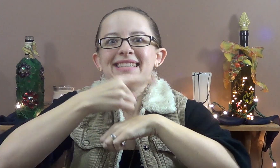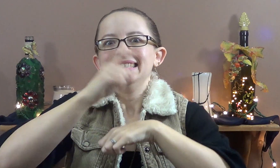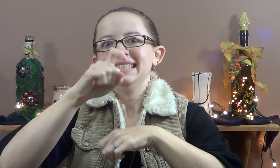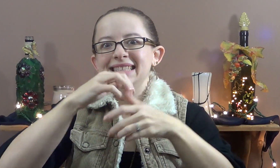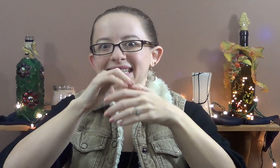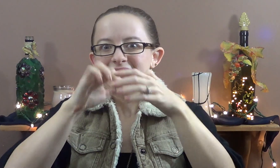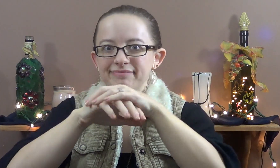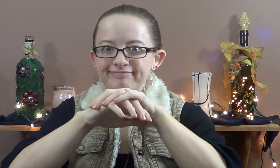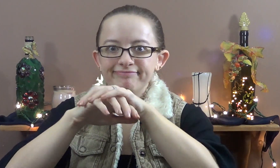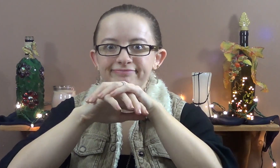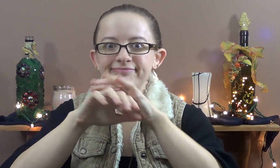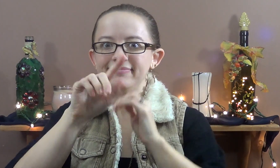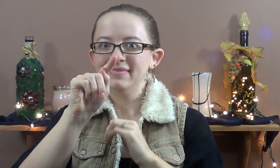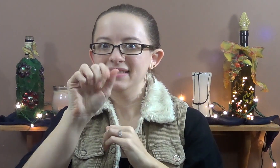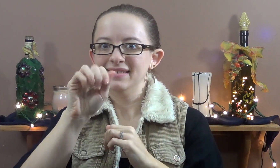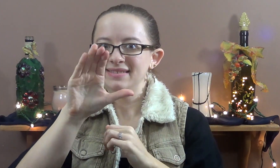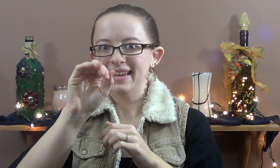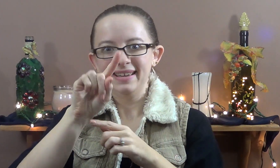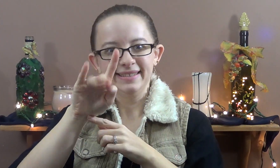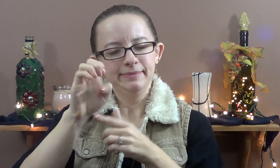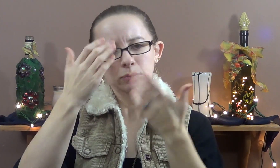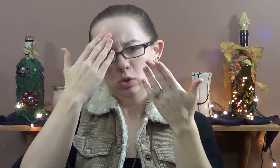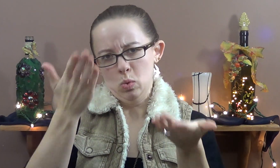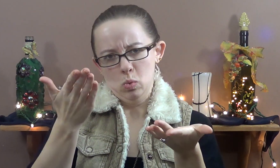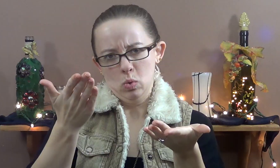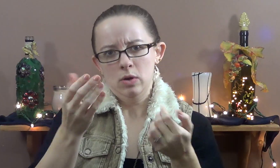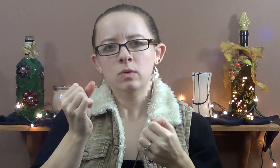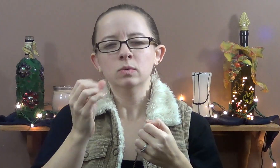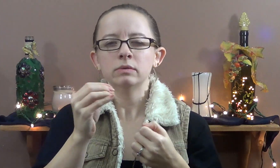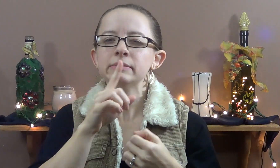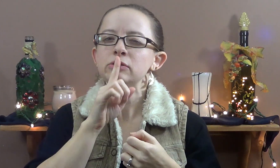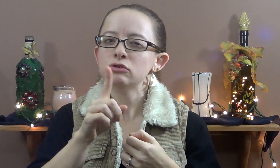a bit and they might end up at the end of the day needing tactile signing.